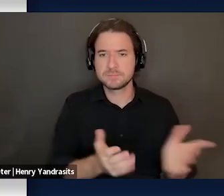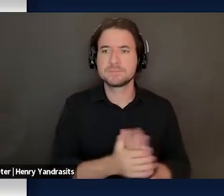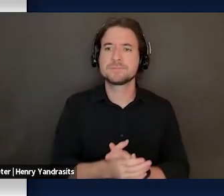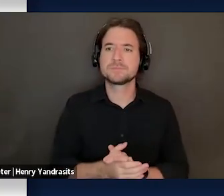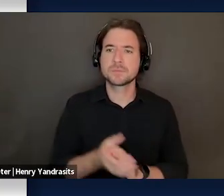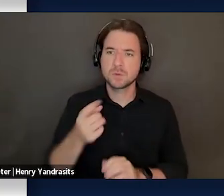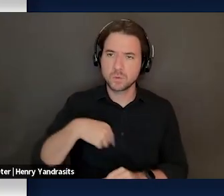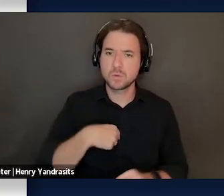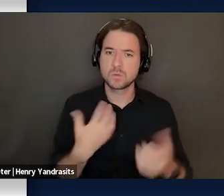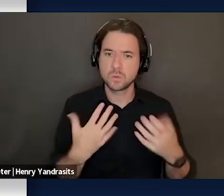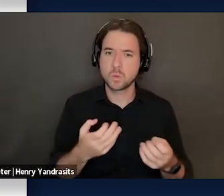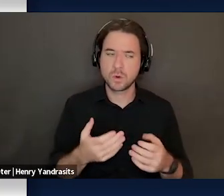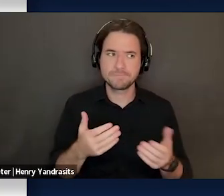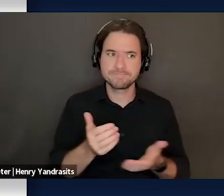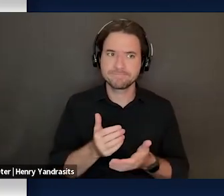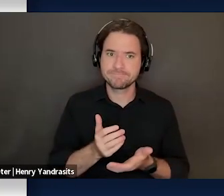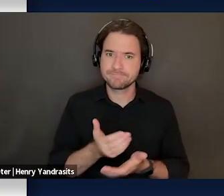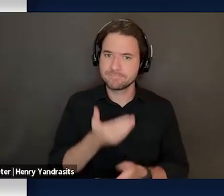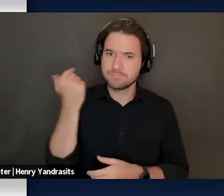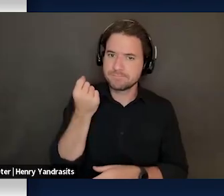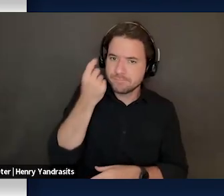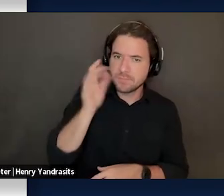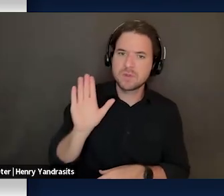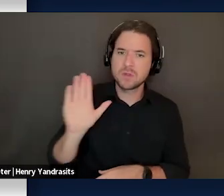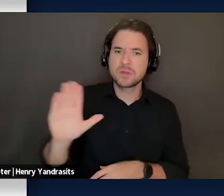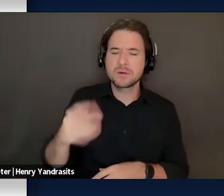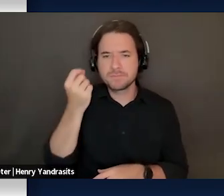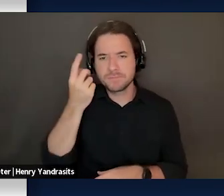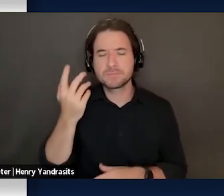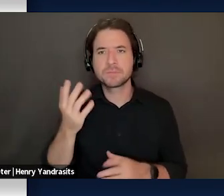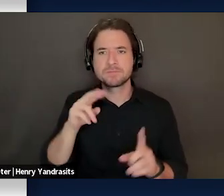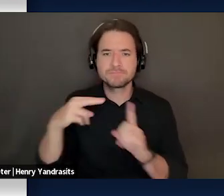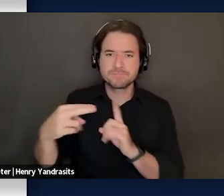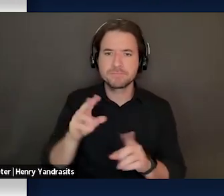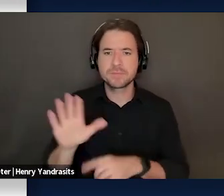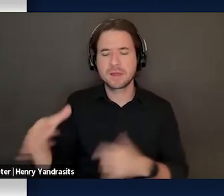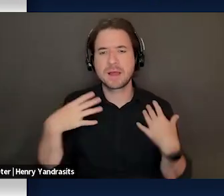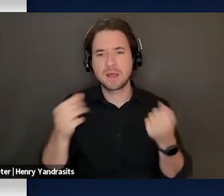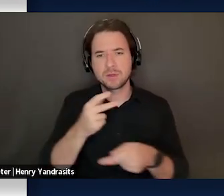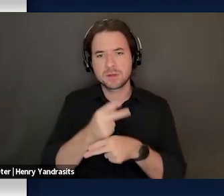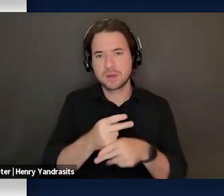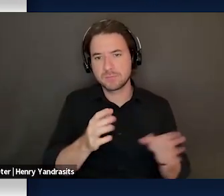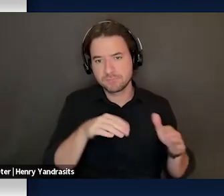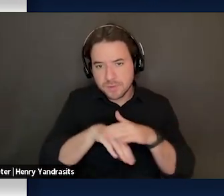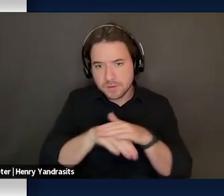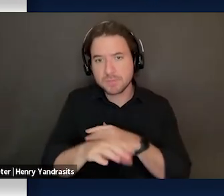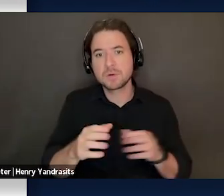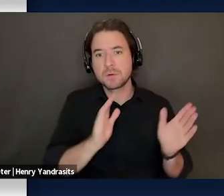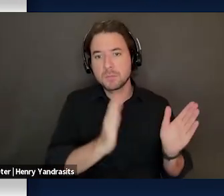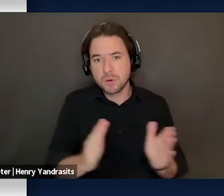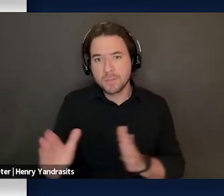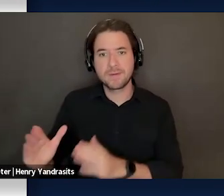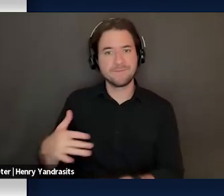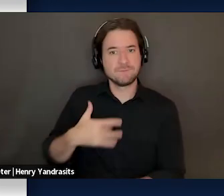We wanted to get a better understanding of their perceptions of how care accessibility and preparations and feeling prepared to care for these individuals.